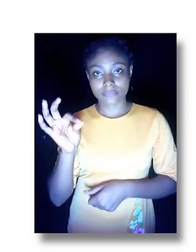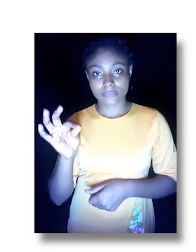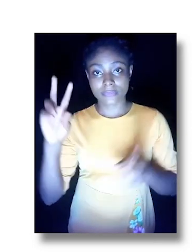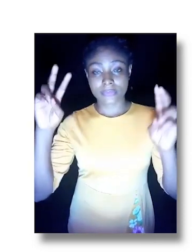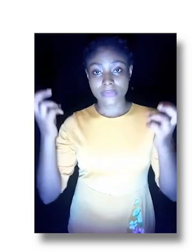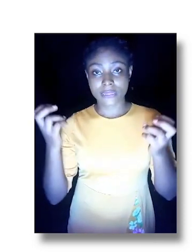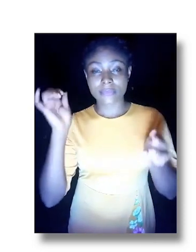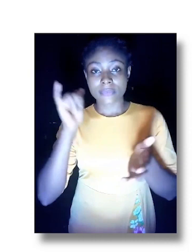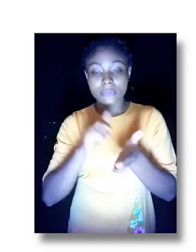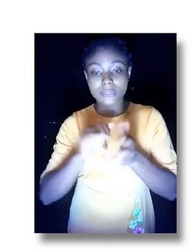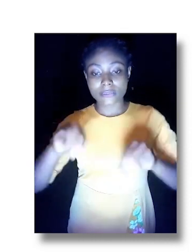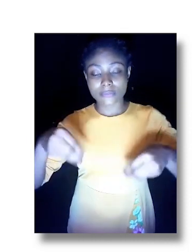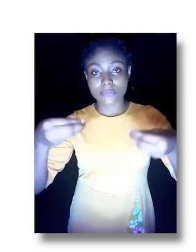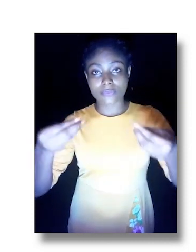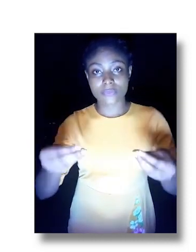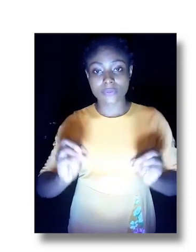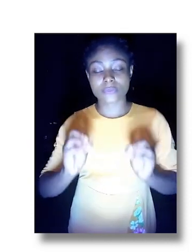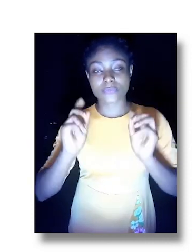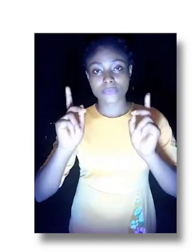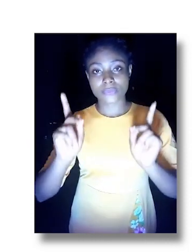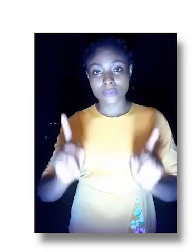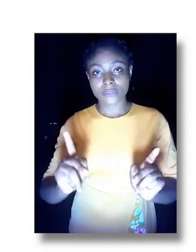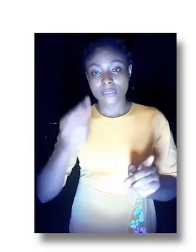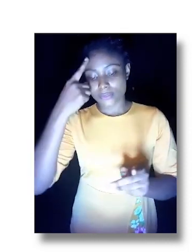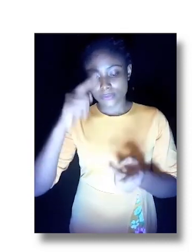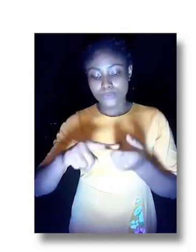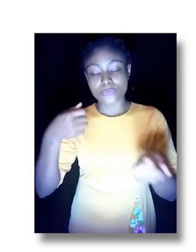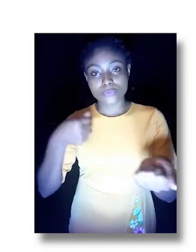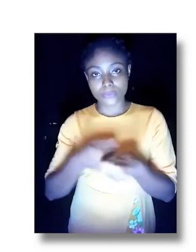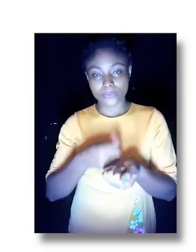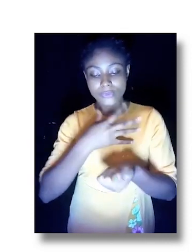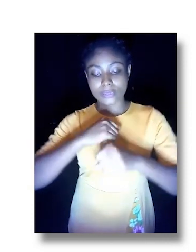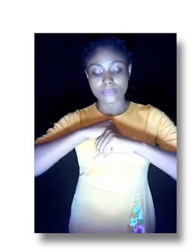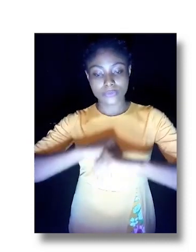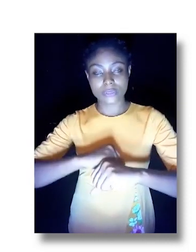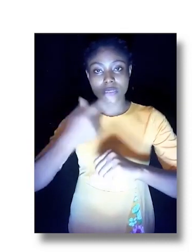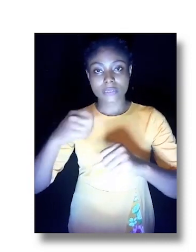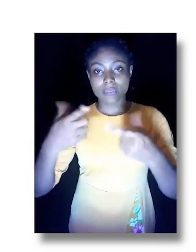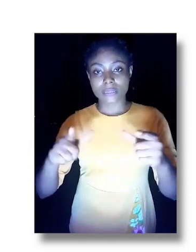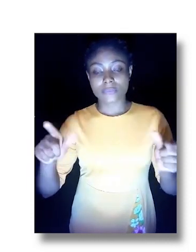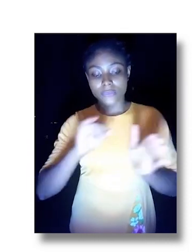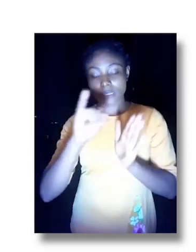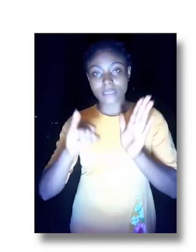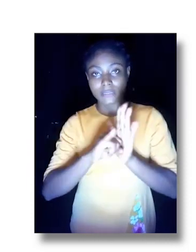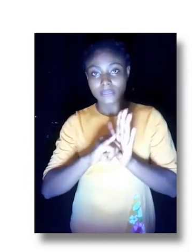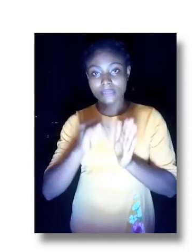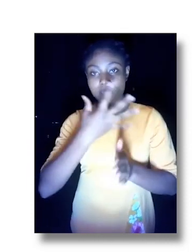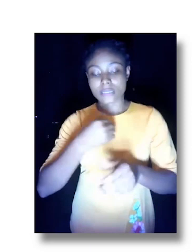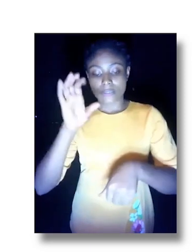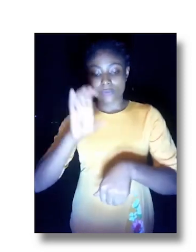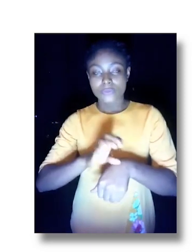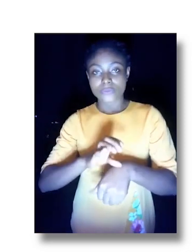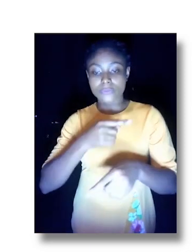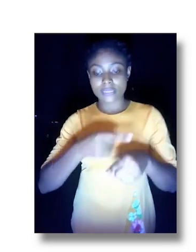from the year 2019, a theme that “offers an opportunity to support and protect the